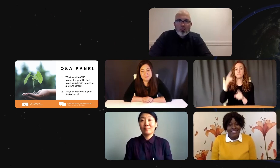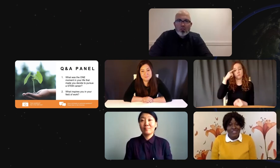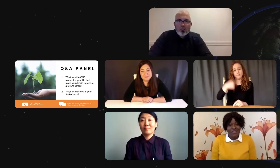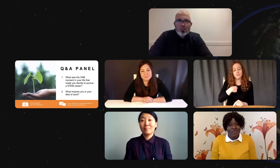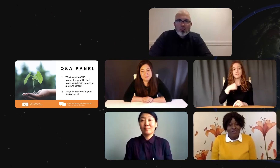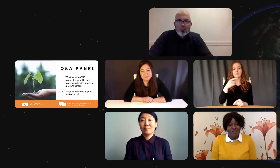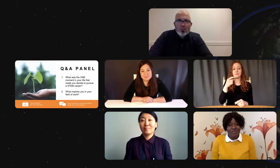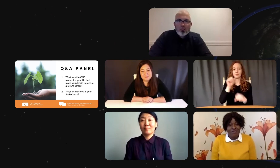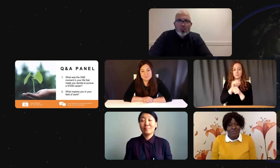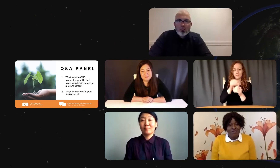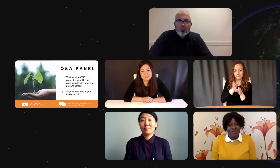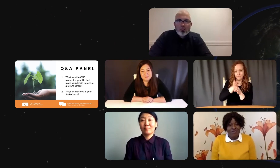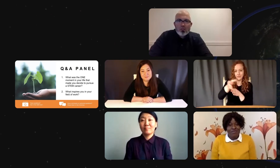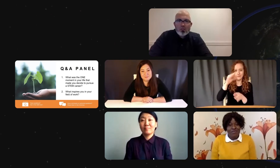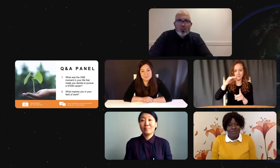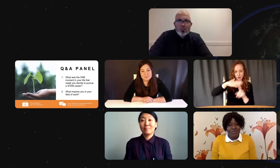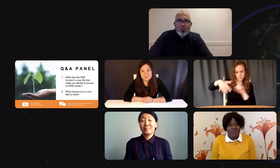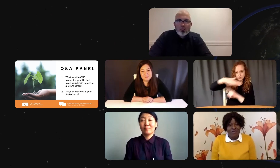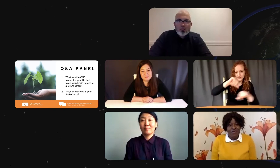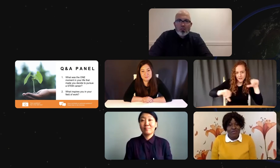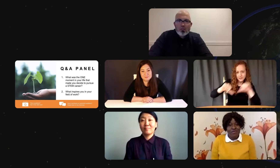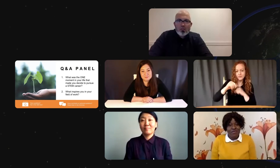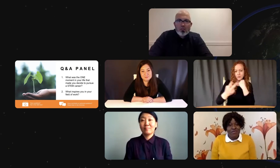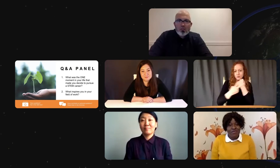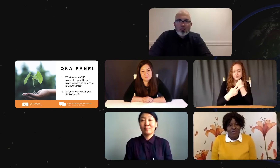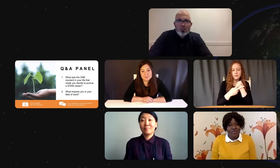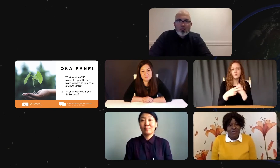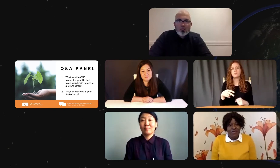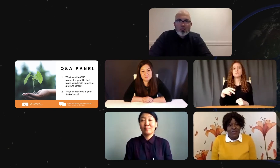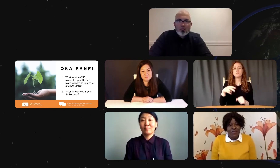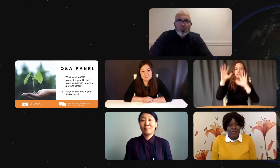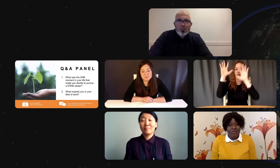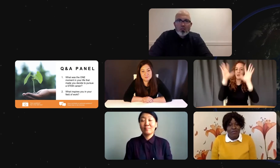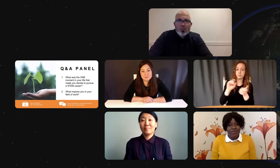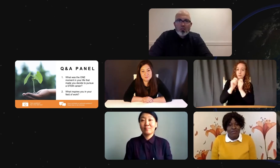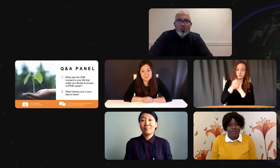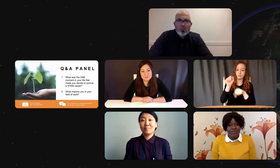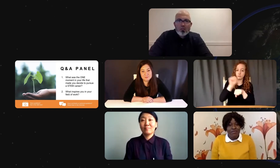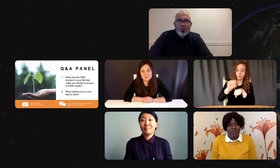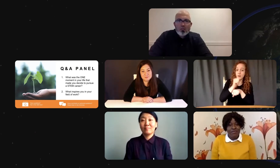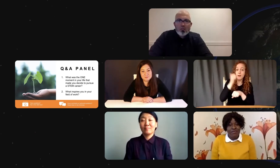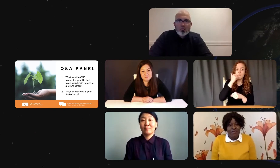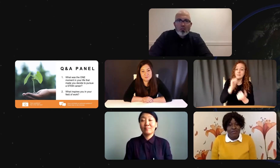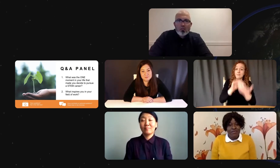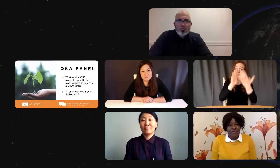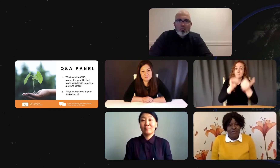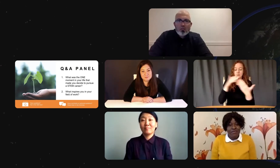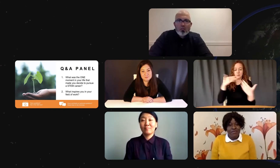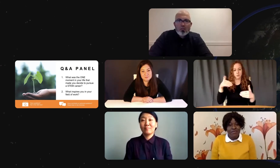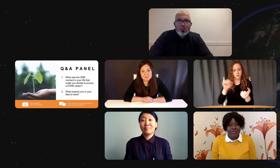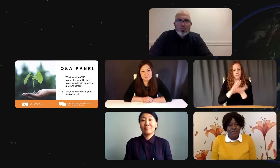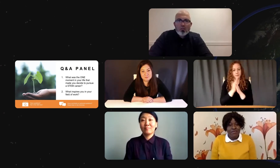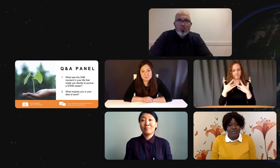I enjoy the challenge. But, working in environmental science and conservation, specifically, with the weather,